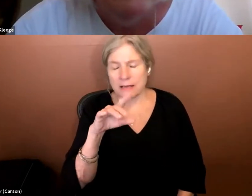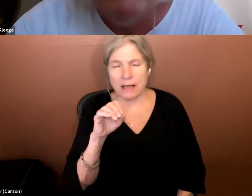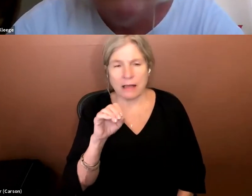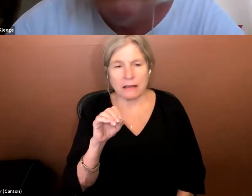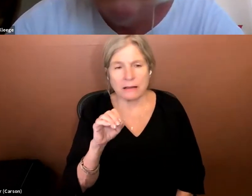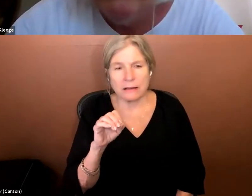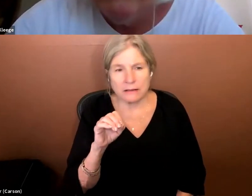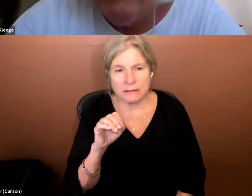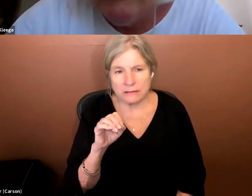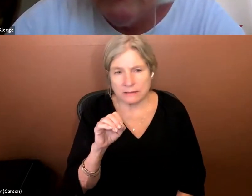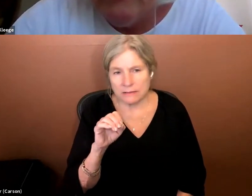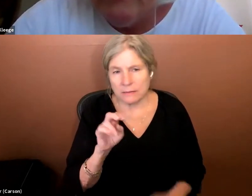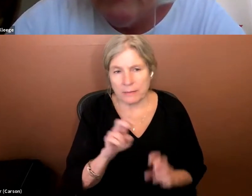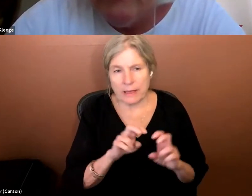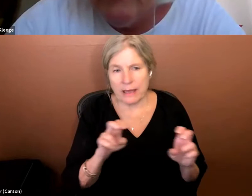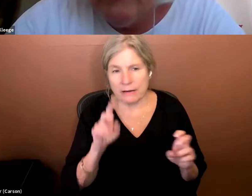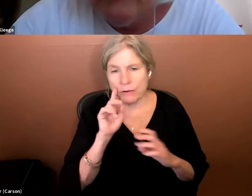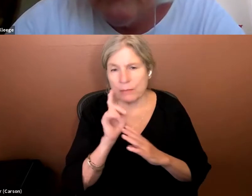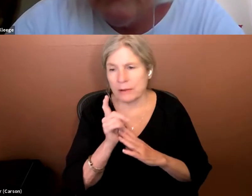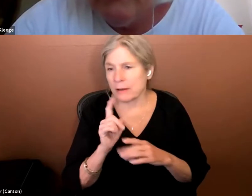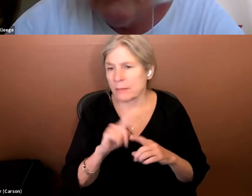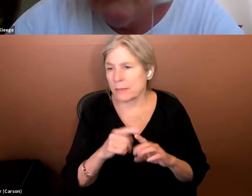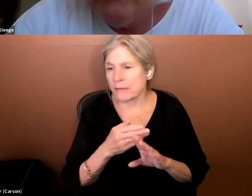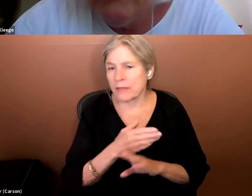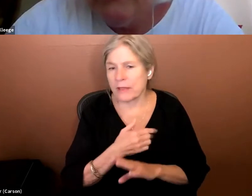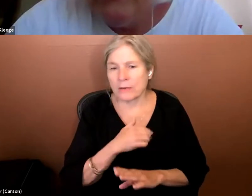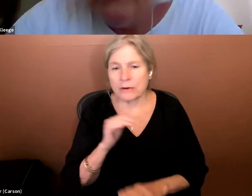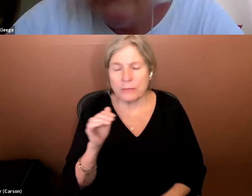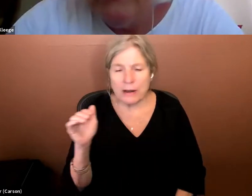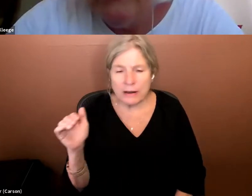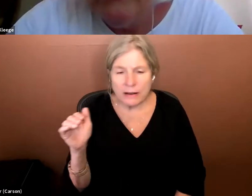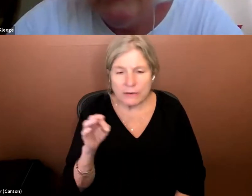do that some reminders in case you are just joining us.